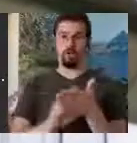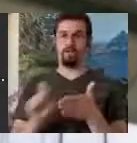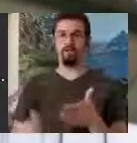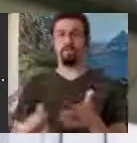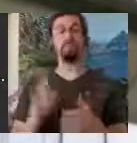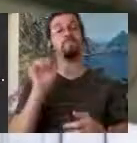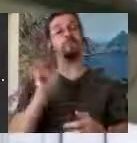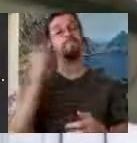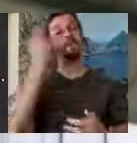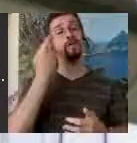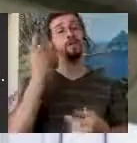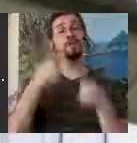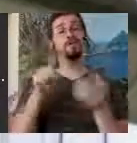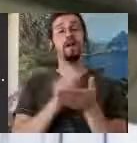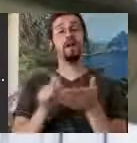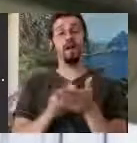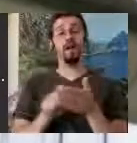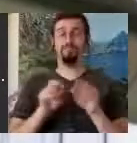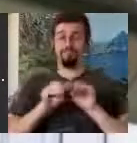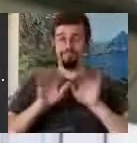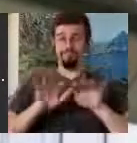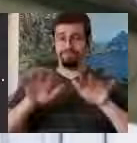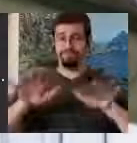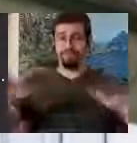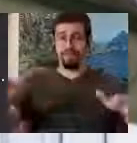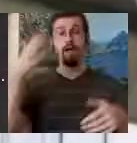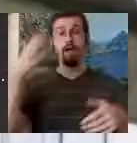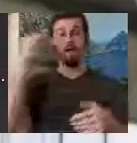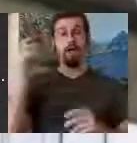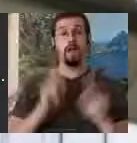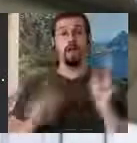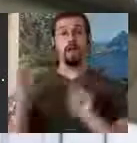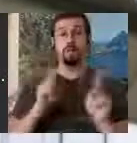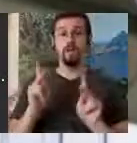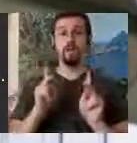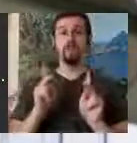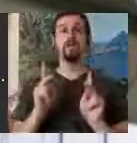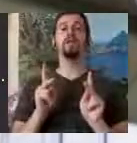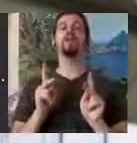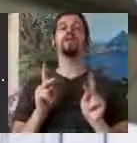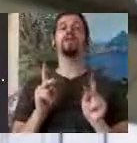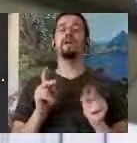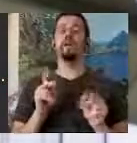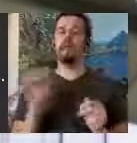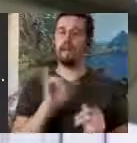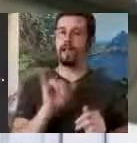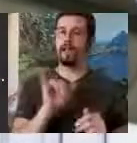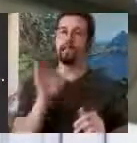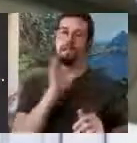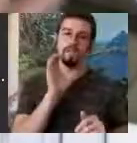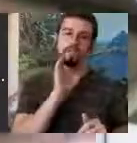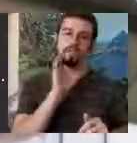Freddie because people like who Cinda and Nancy and M and all of you on the